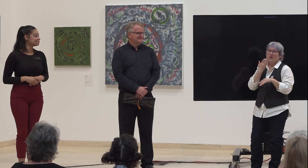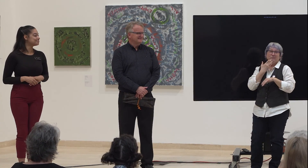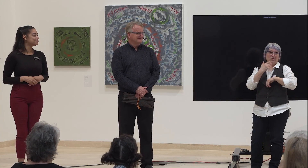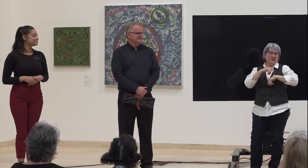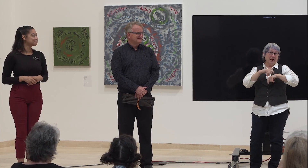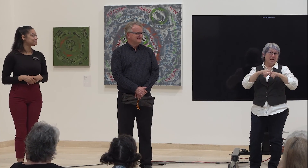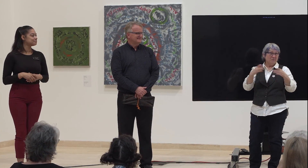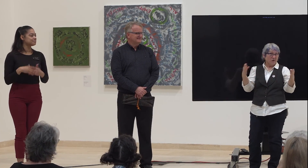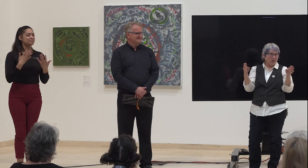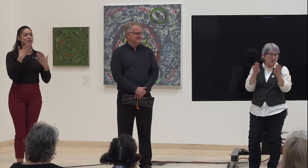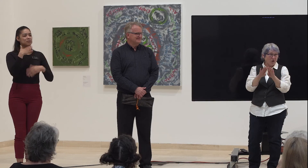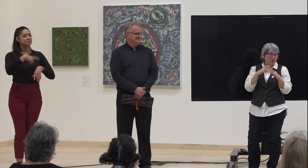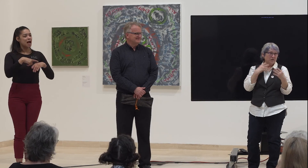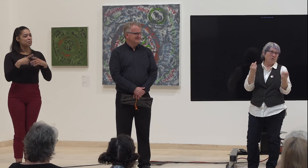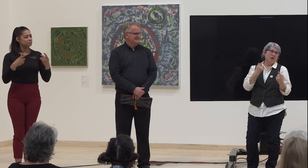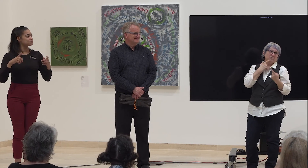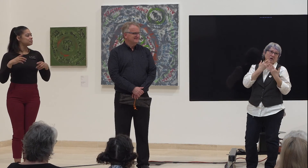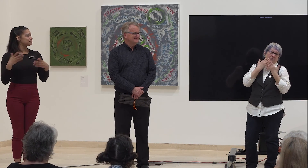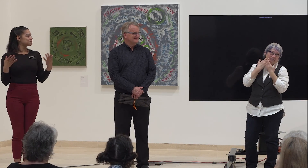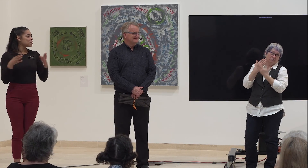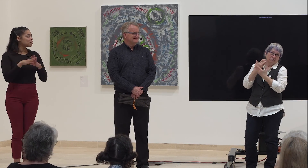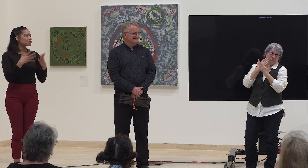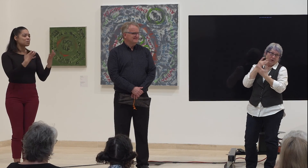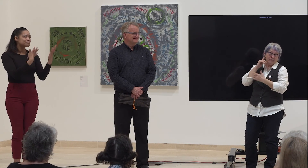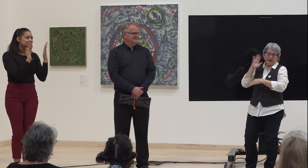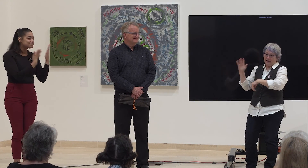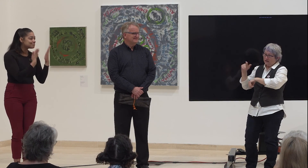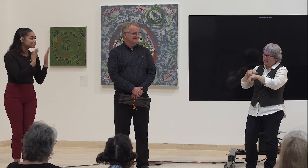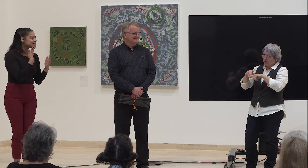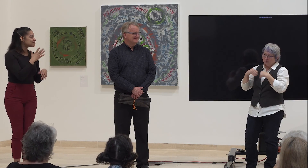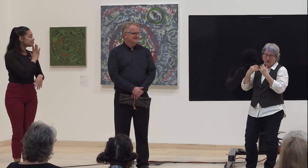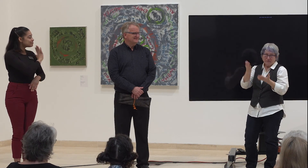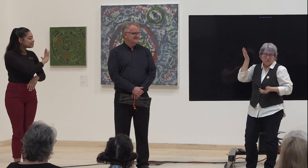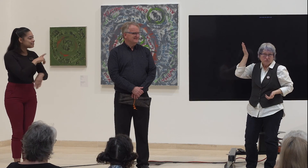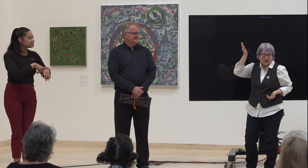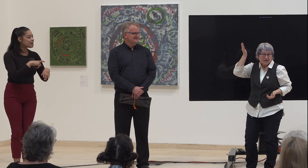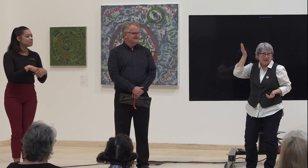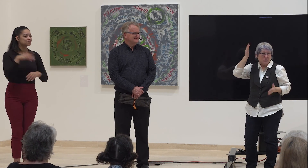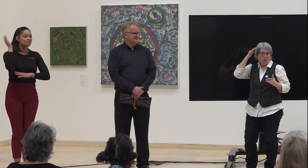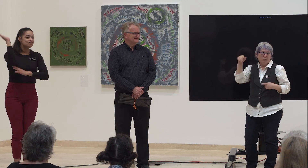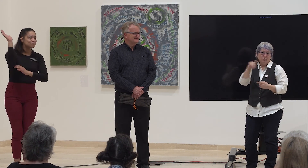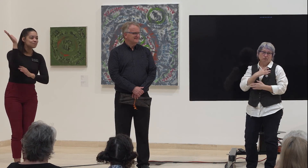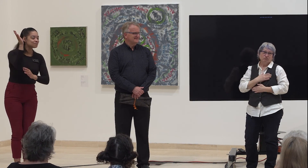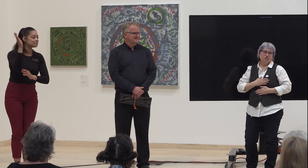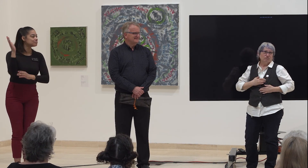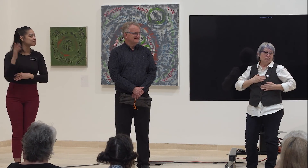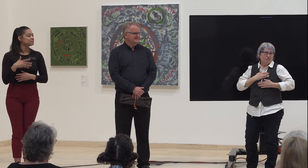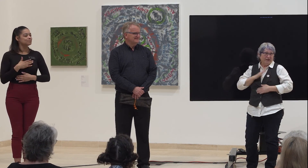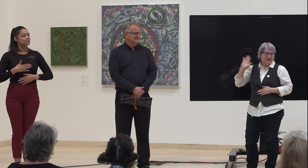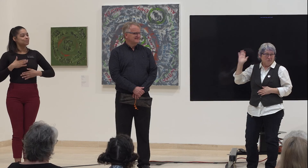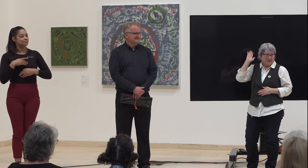It's a good time to close our time together. I want to thank Dr. Tom Holcomb for his presentation. I hope you enjoyed what he had to say